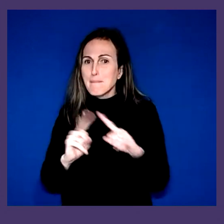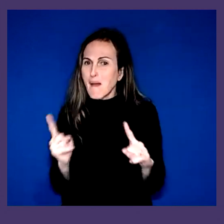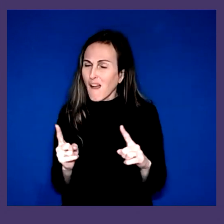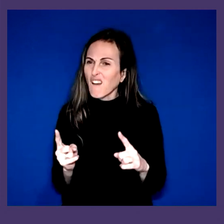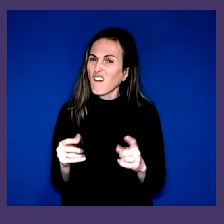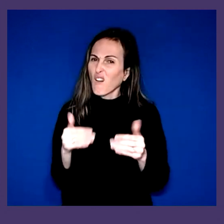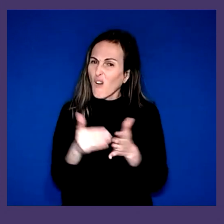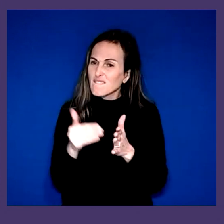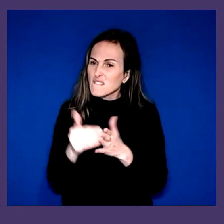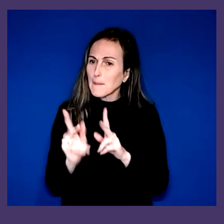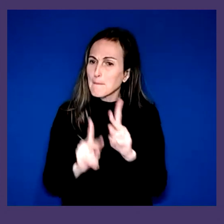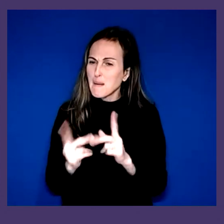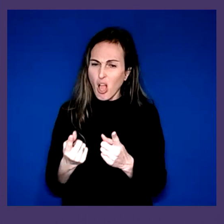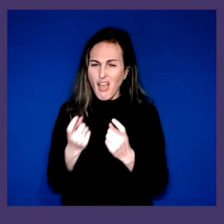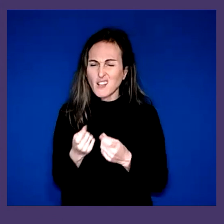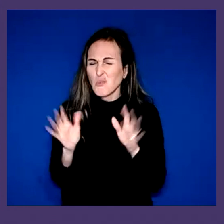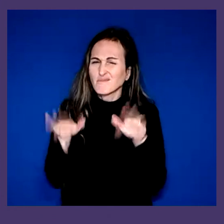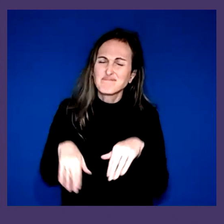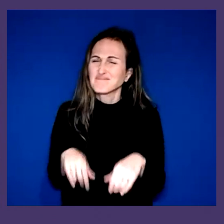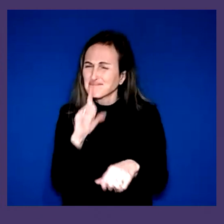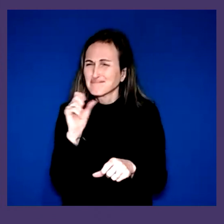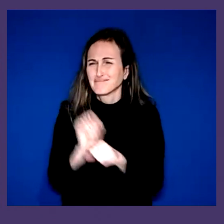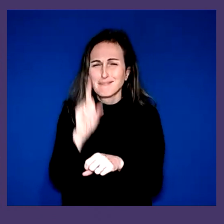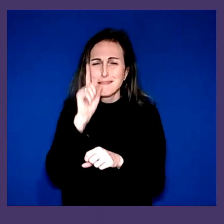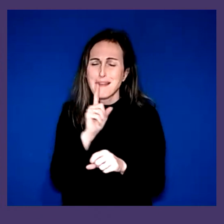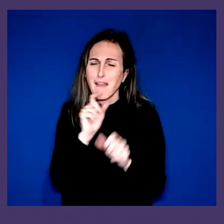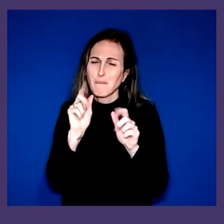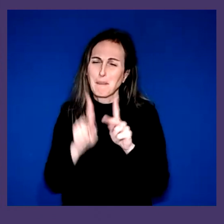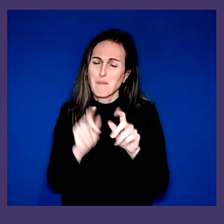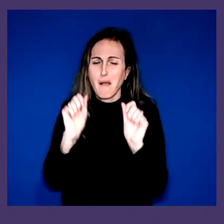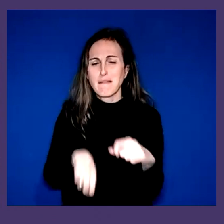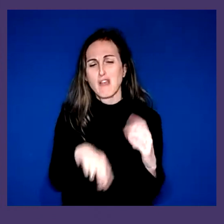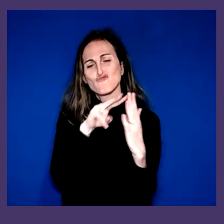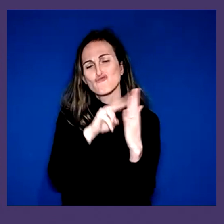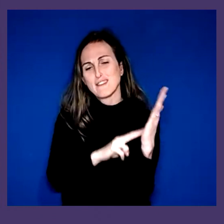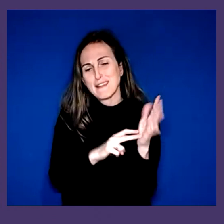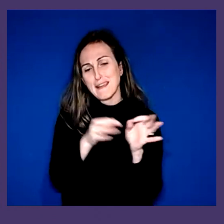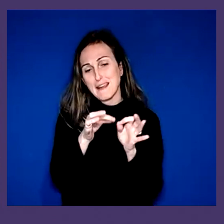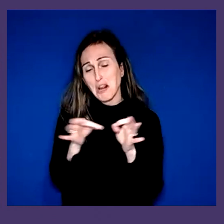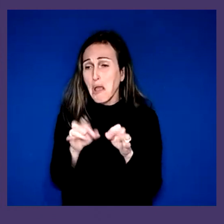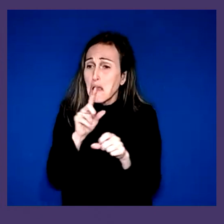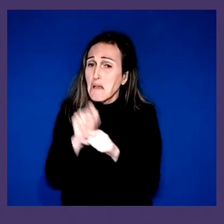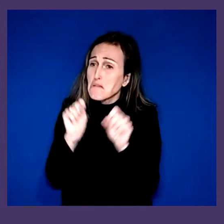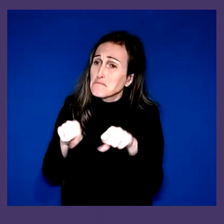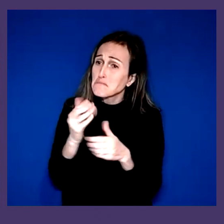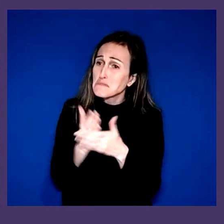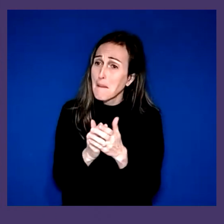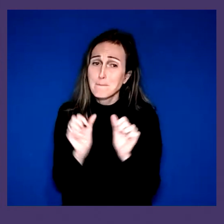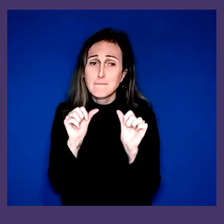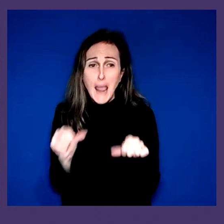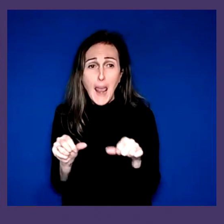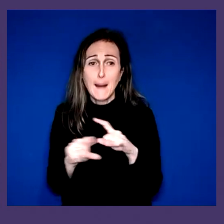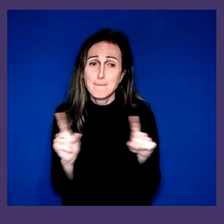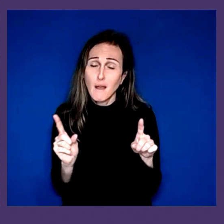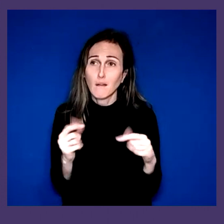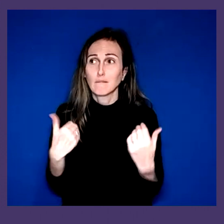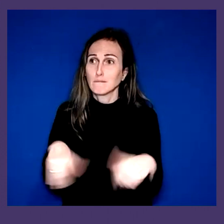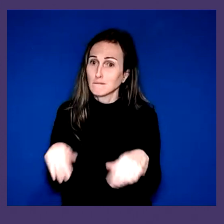just read the text?" Indeed some of them can. But I think it's also useful to bear in mind what